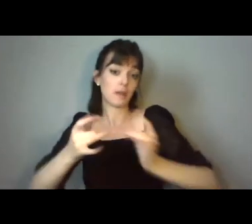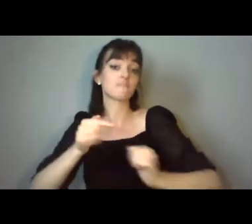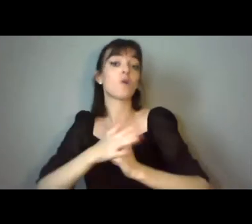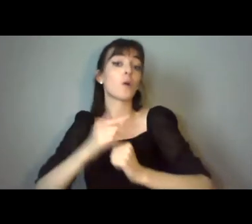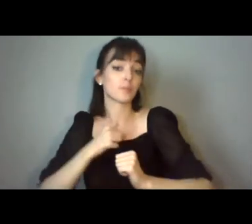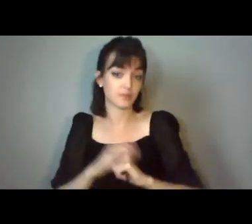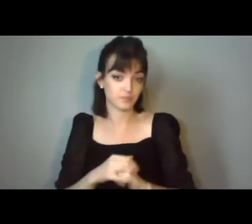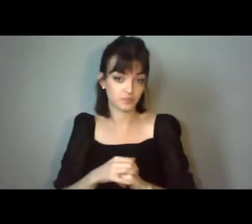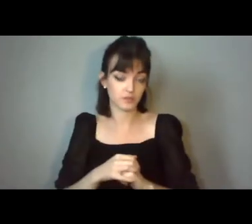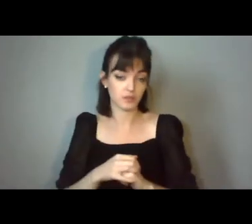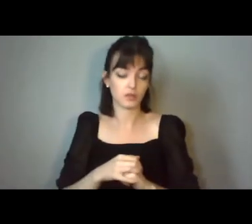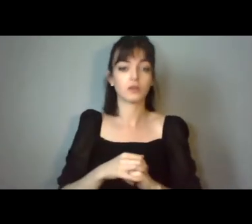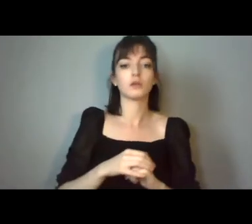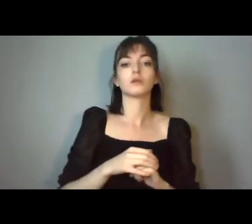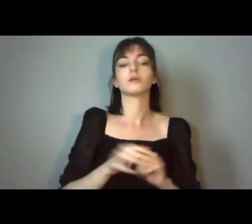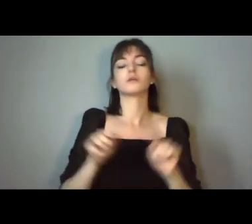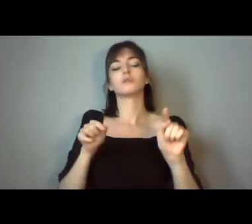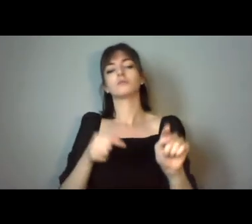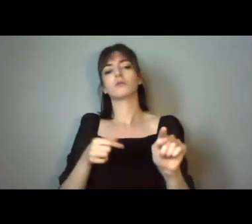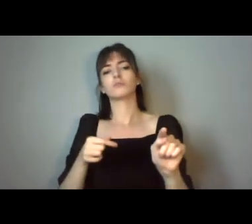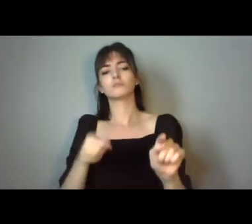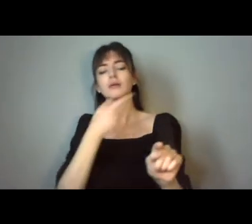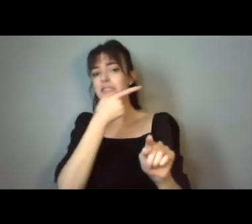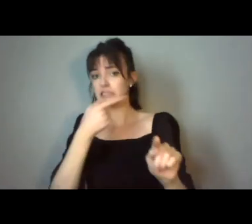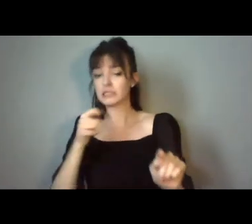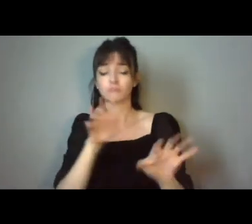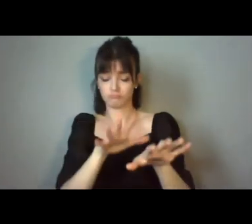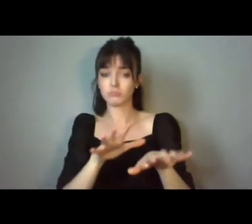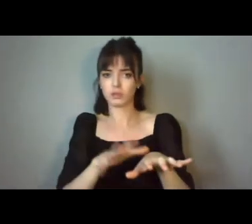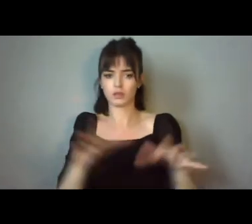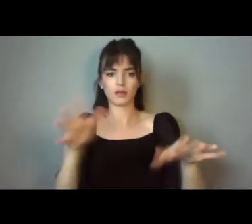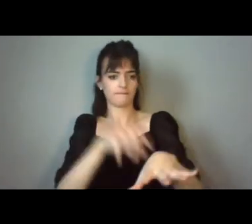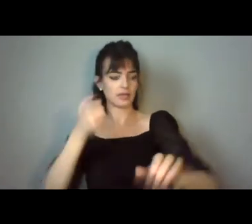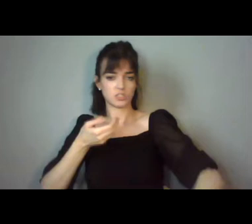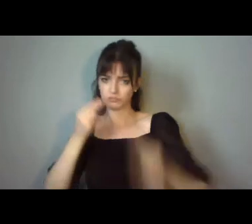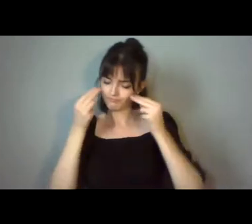noting that the convention should recognise equality before the law, and the legal capacity